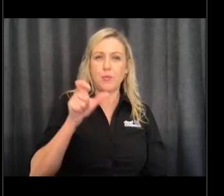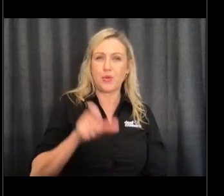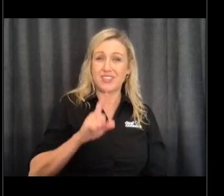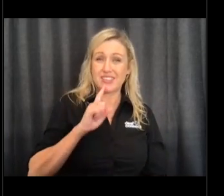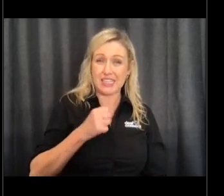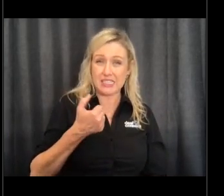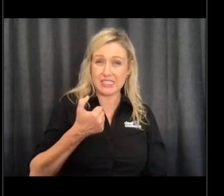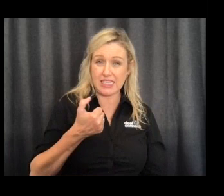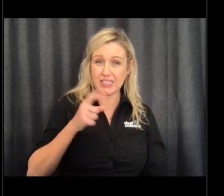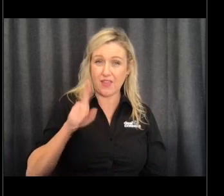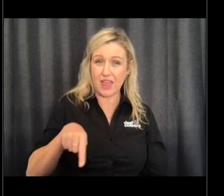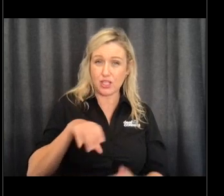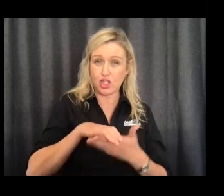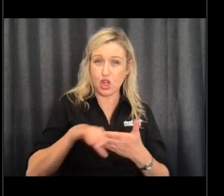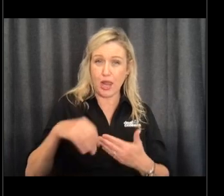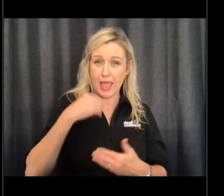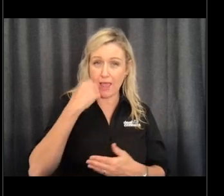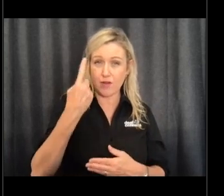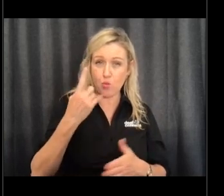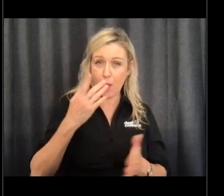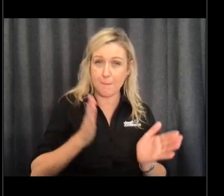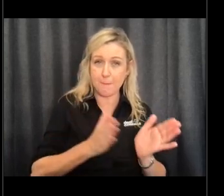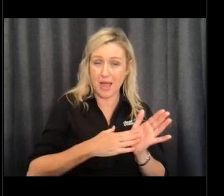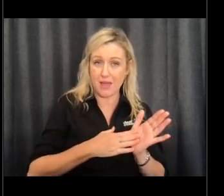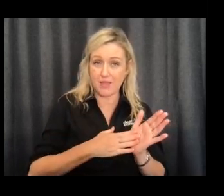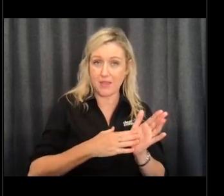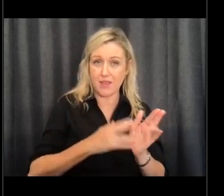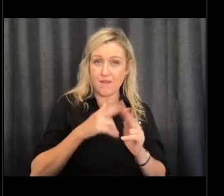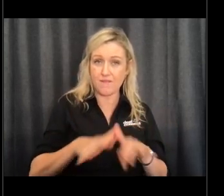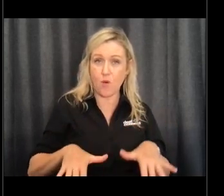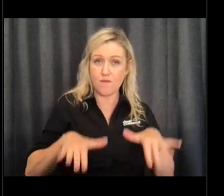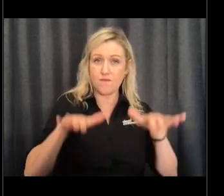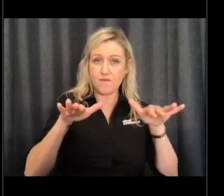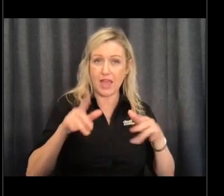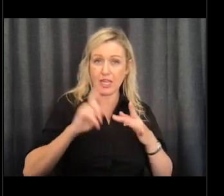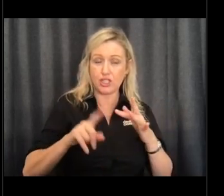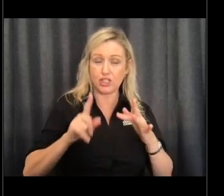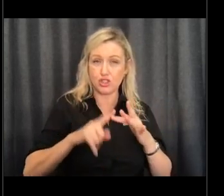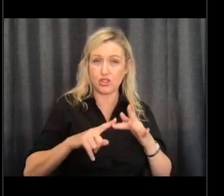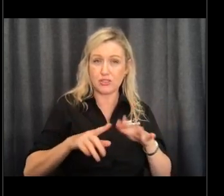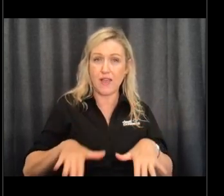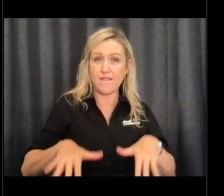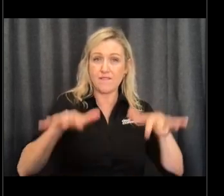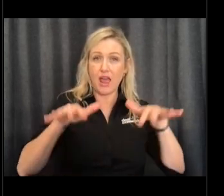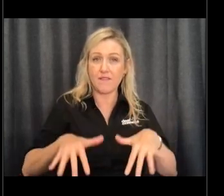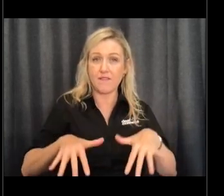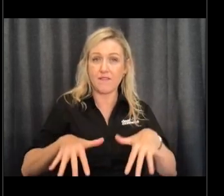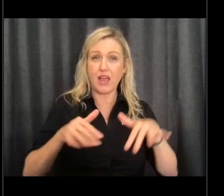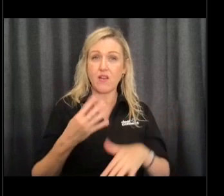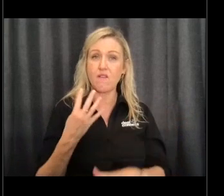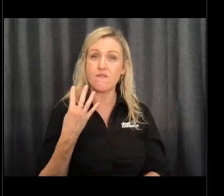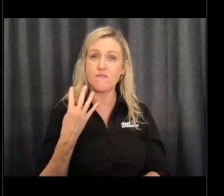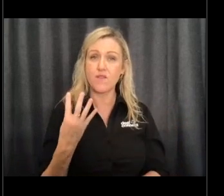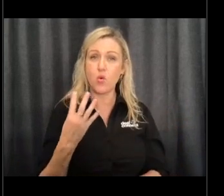6,000 a month for insurance. She's been flooded four times. Ouch.